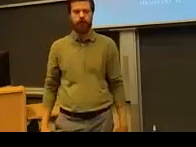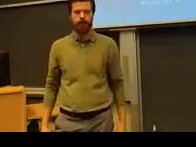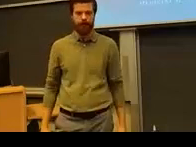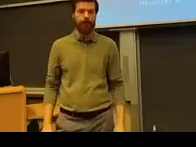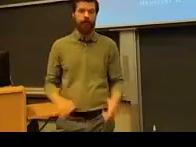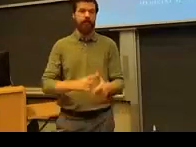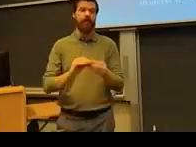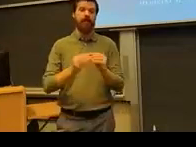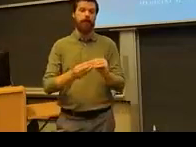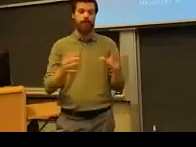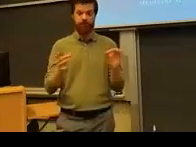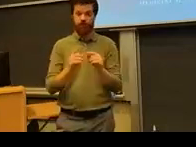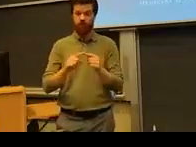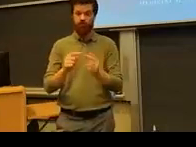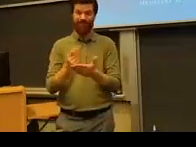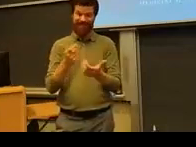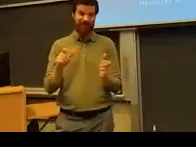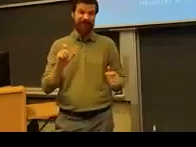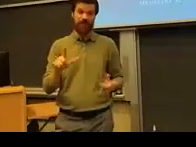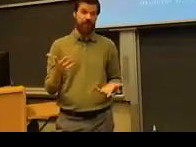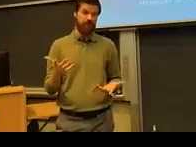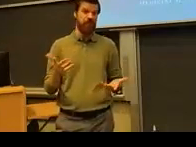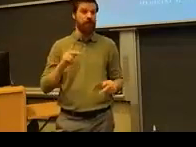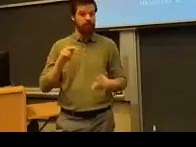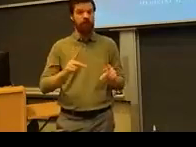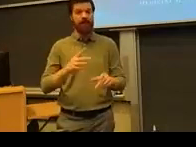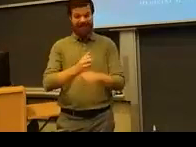connecting to treatment that's a big deal people are getting the help they need they may not have